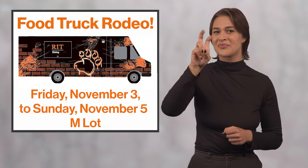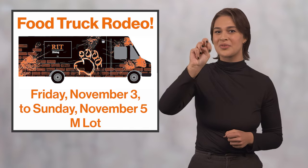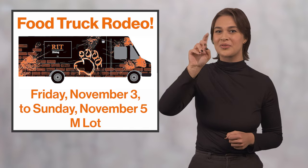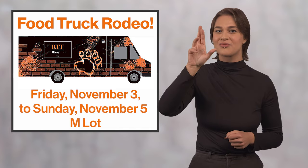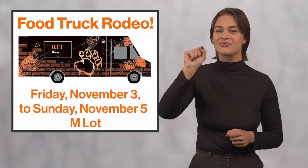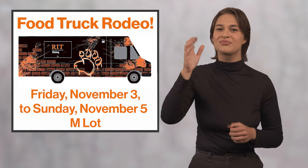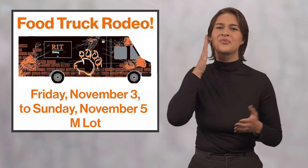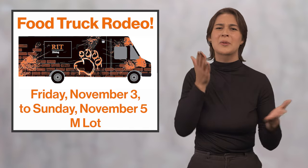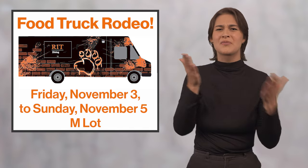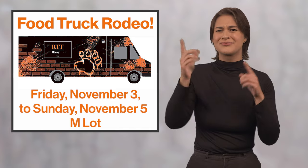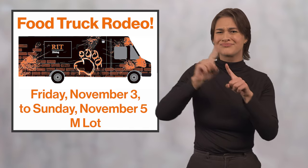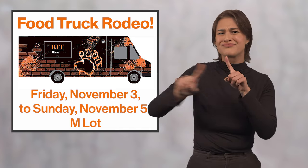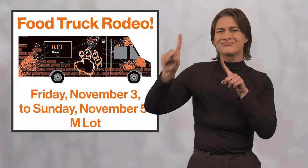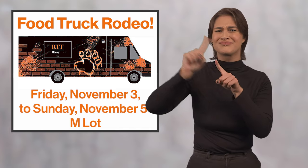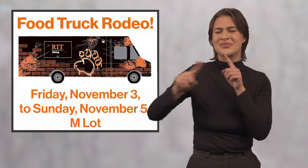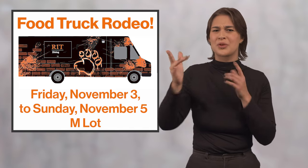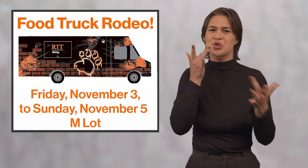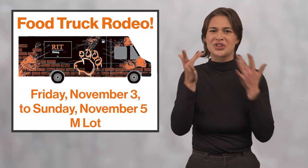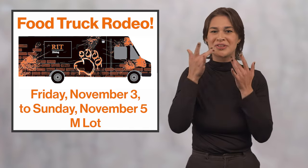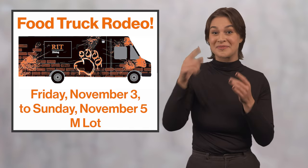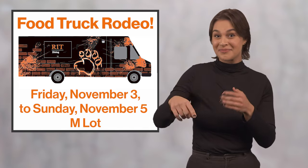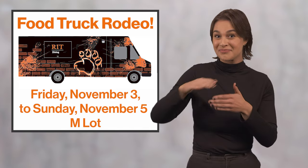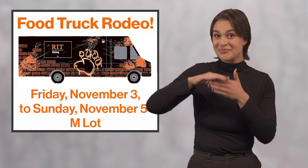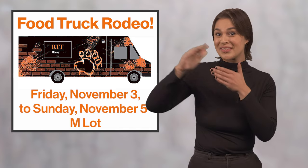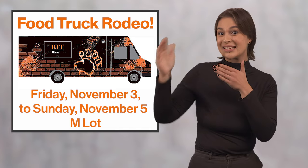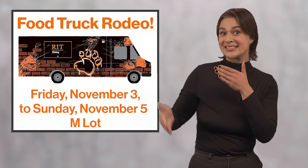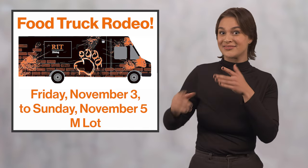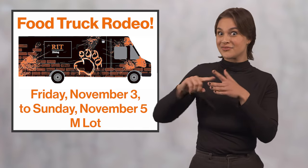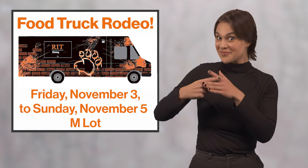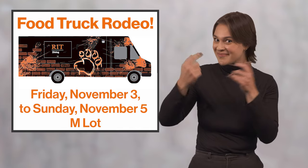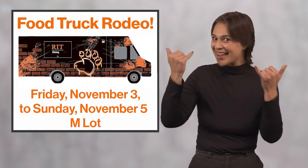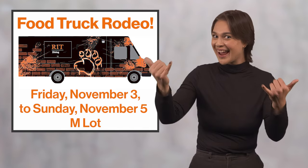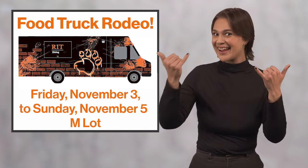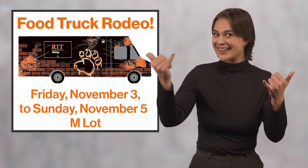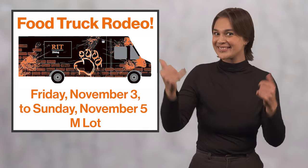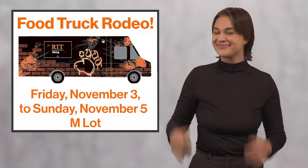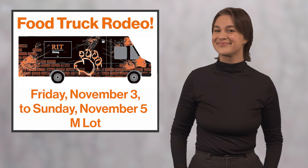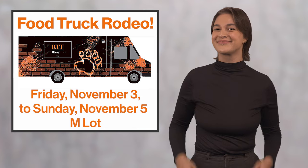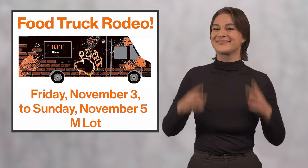Enjoy various local food vendors serving eclectic flavors this weekend, starting today!